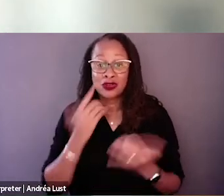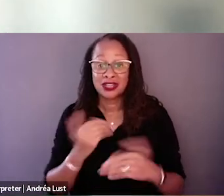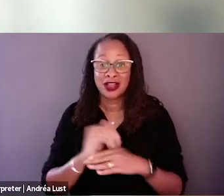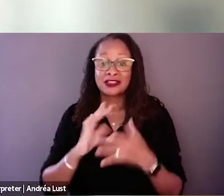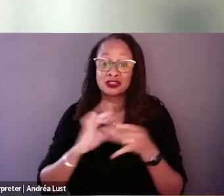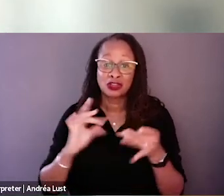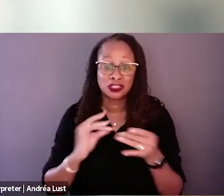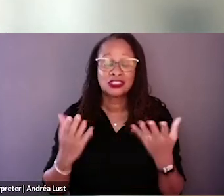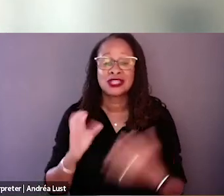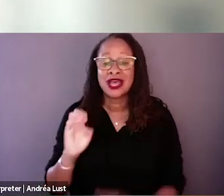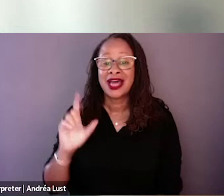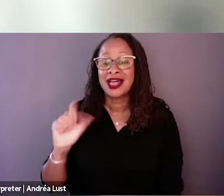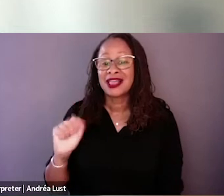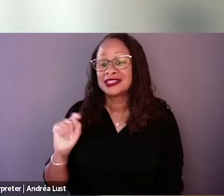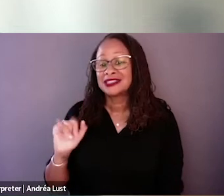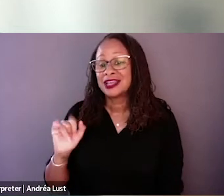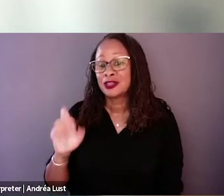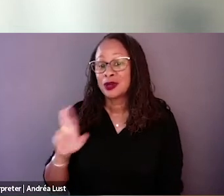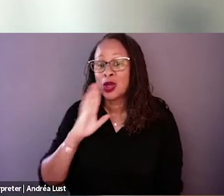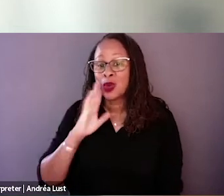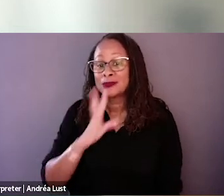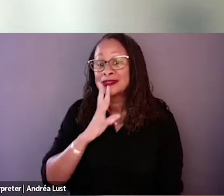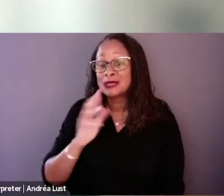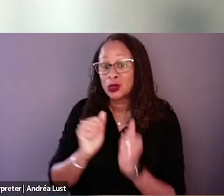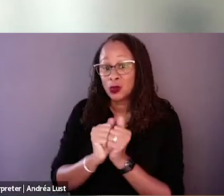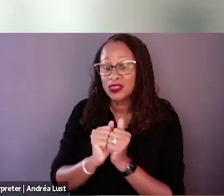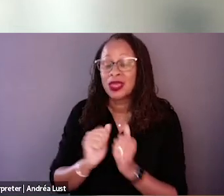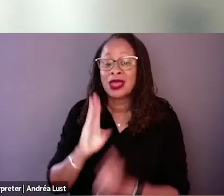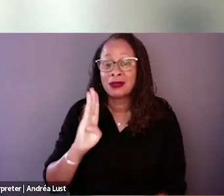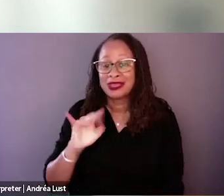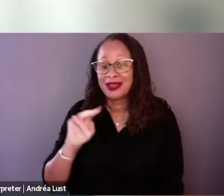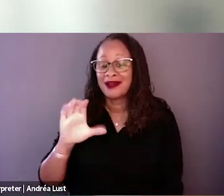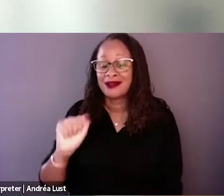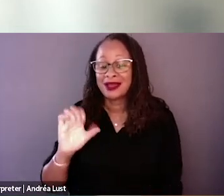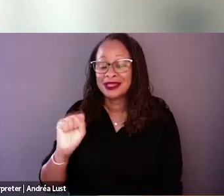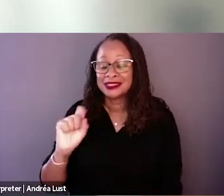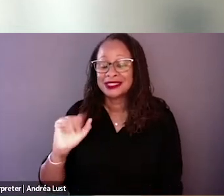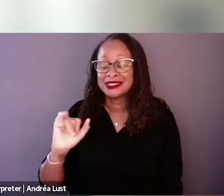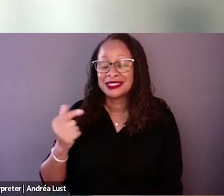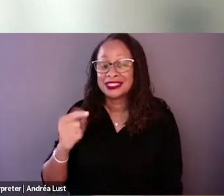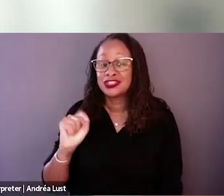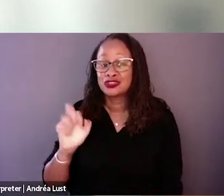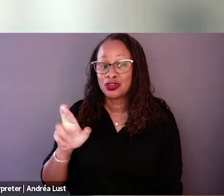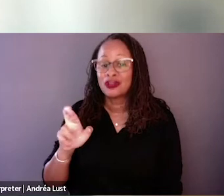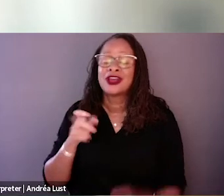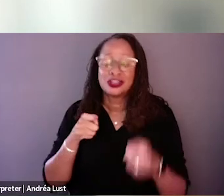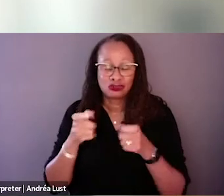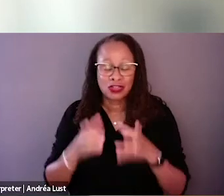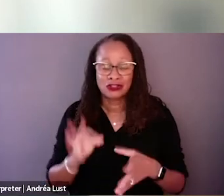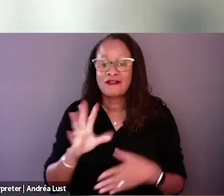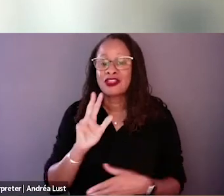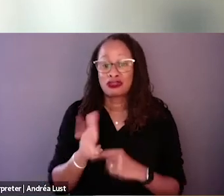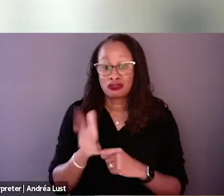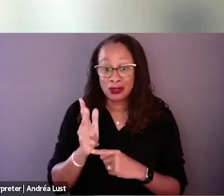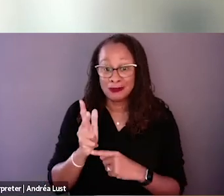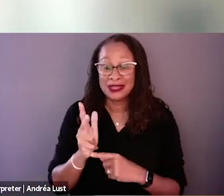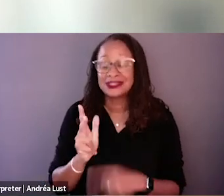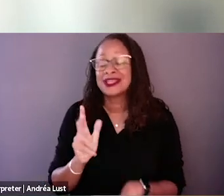I'm the director of three minutes, my first film.